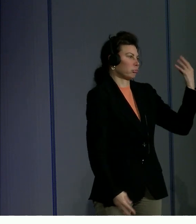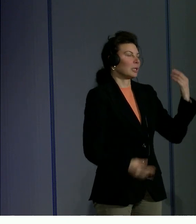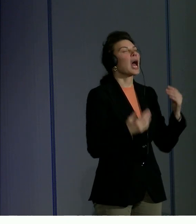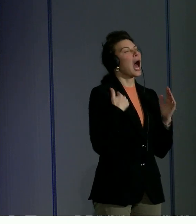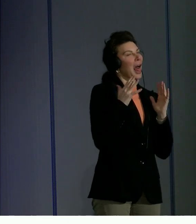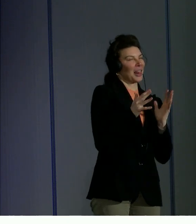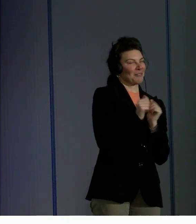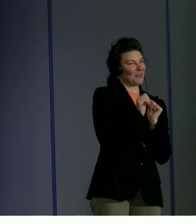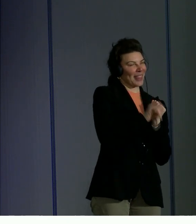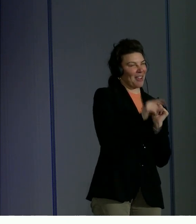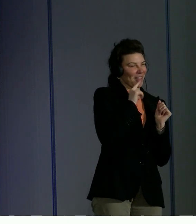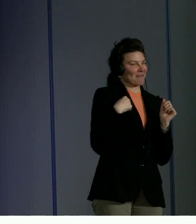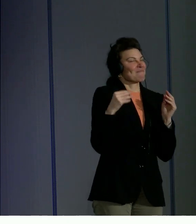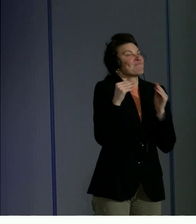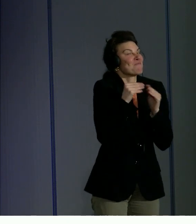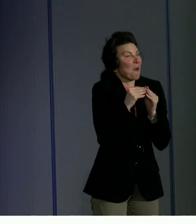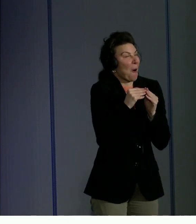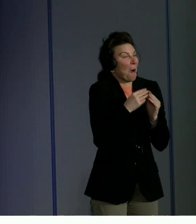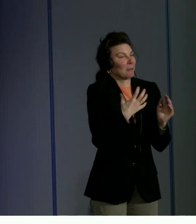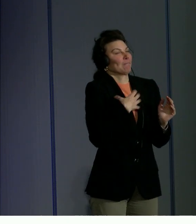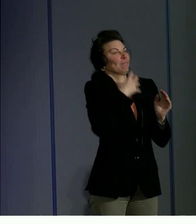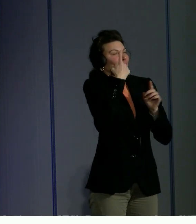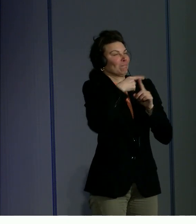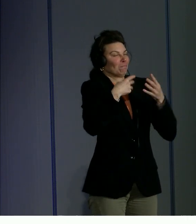There's so many more there. >> CATHERINE SCHMITT WHITAKER: Yes,